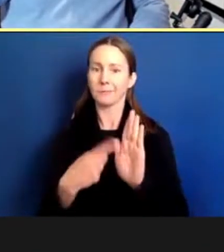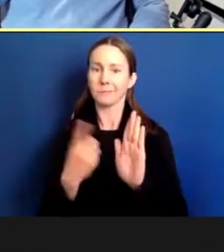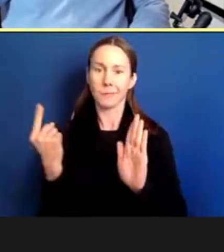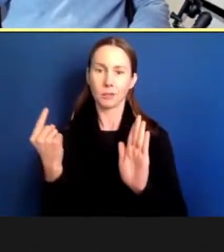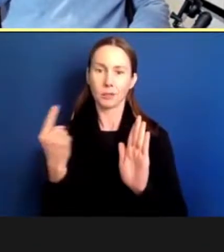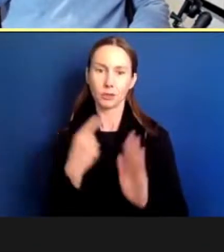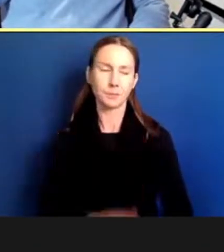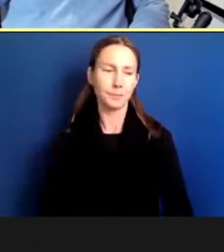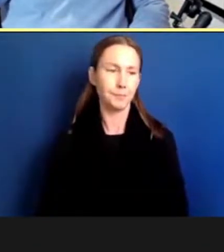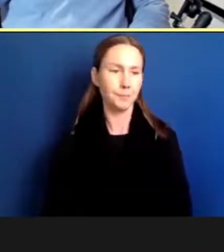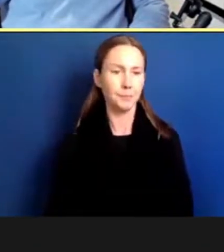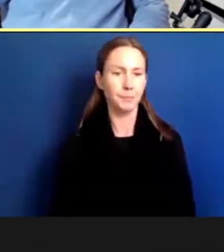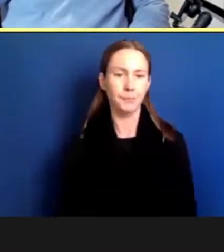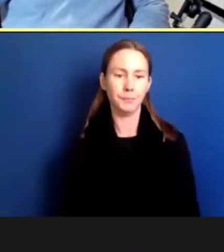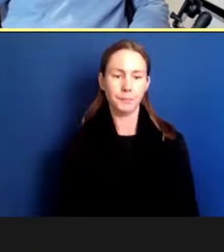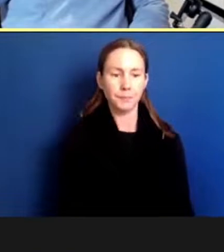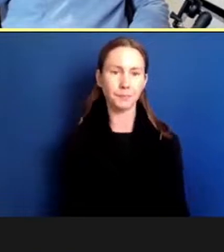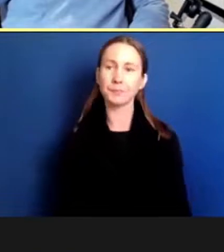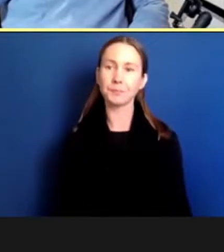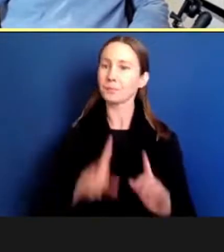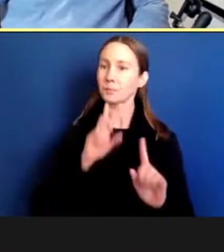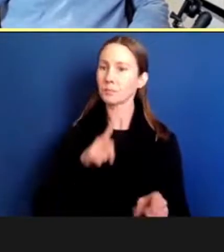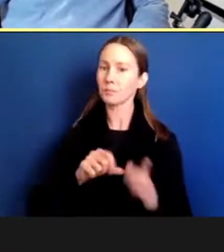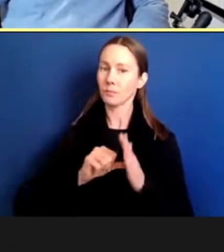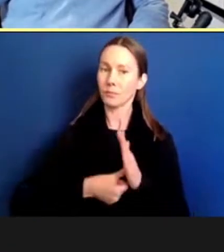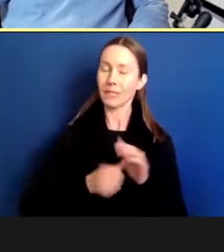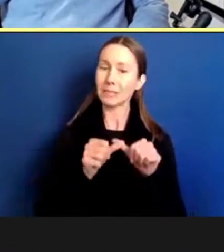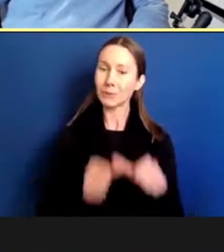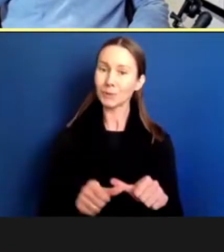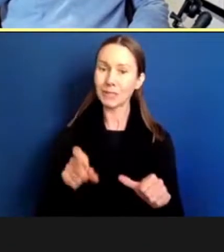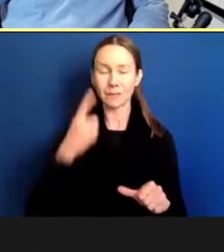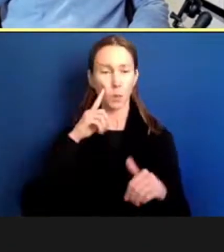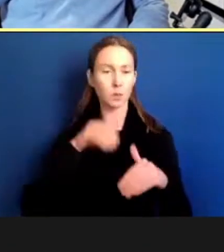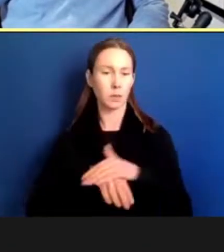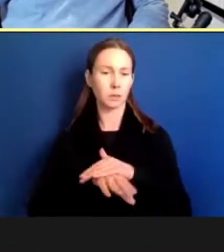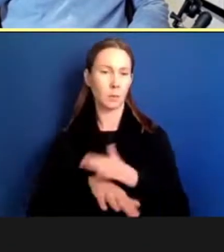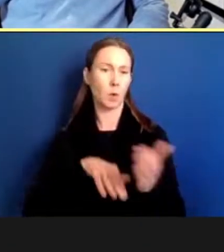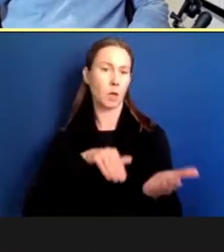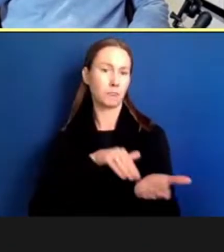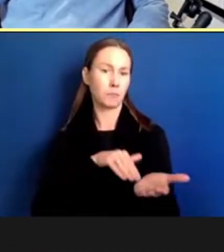The report highlights the continuing need for accessible medical diagnostic equipment.